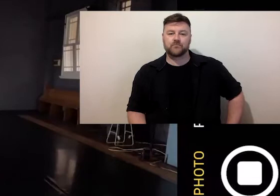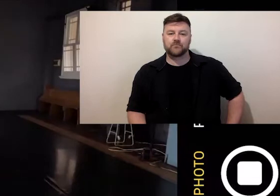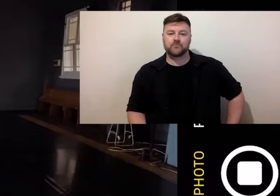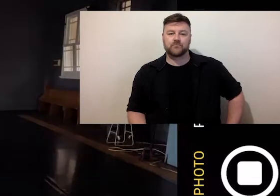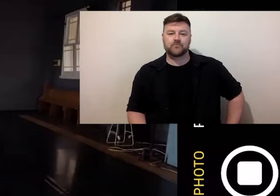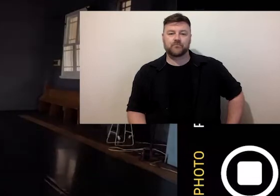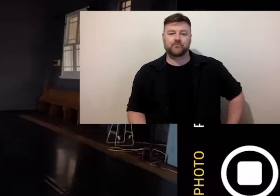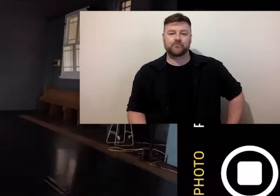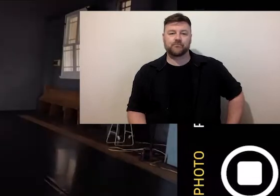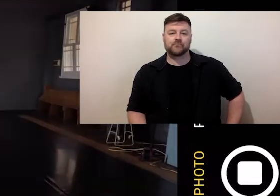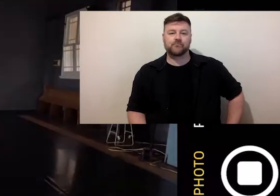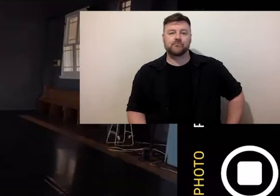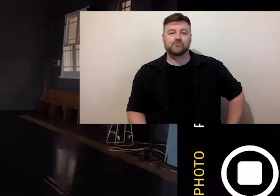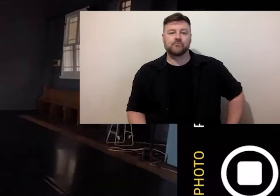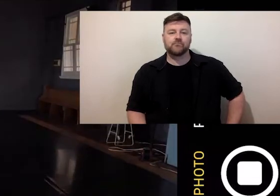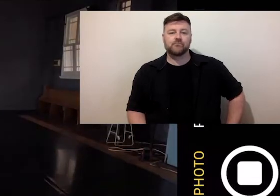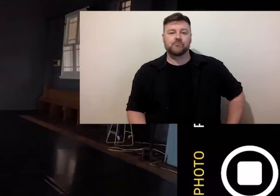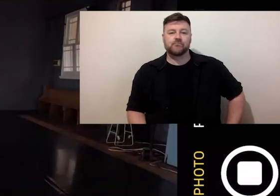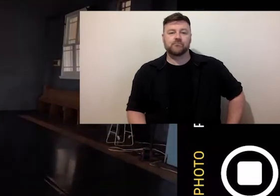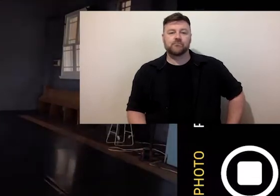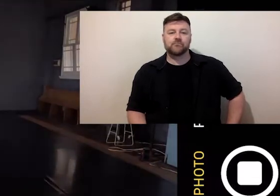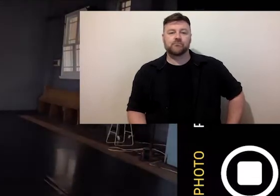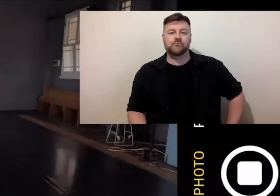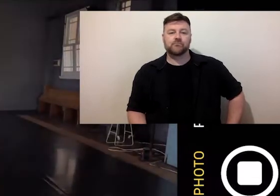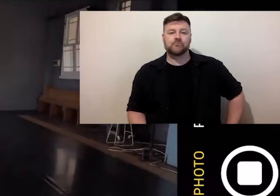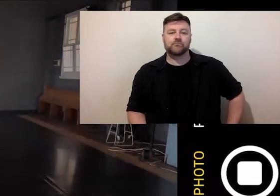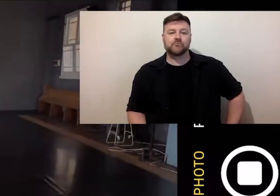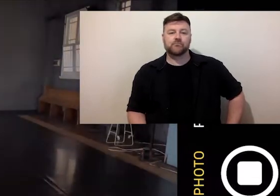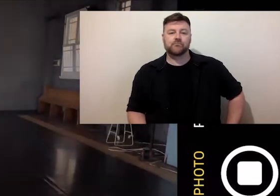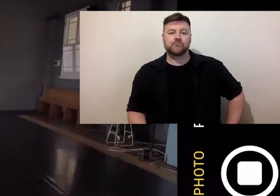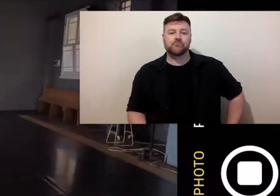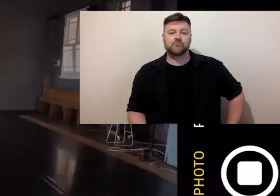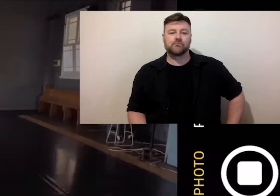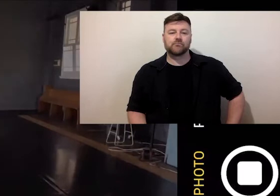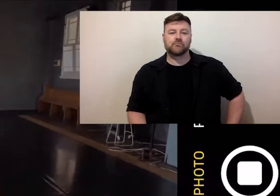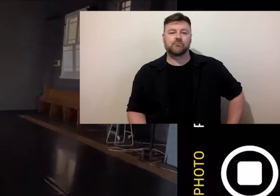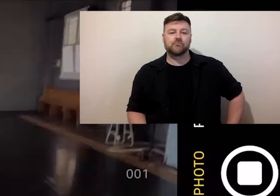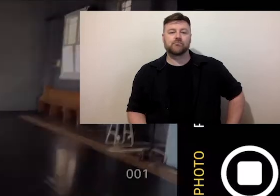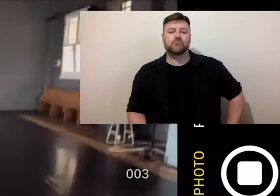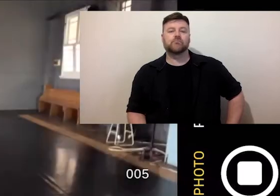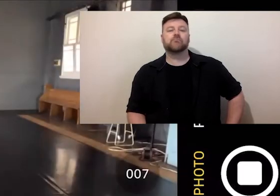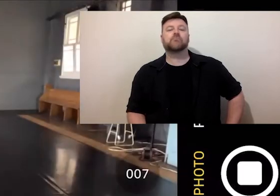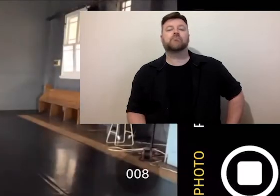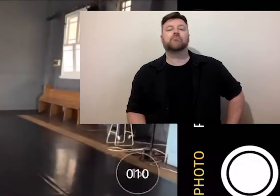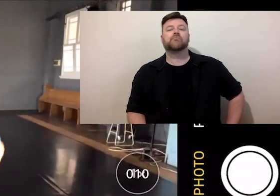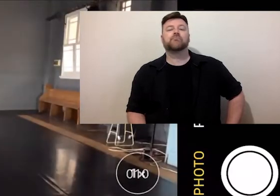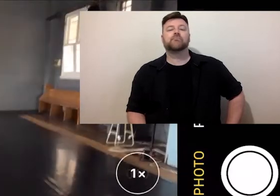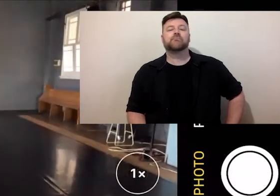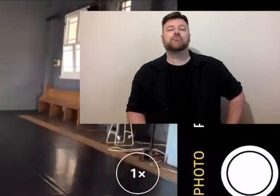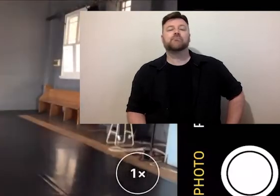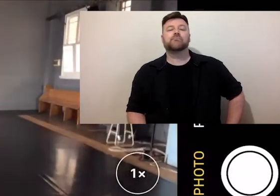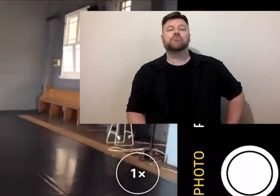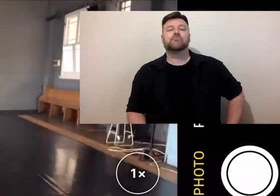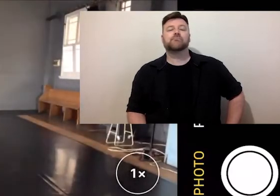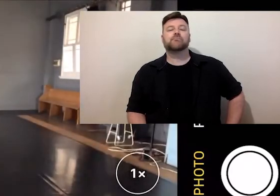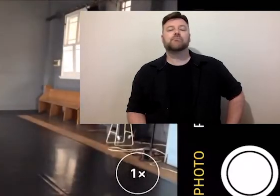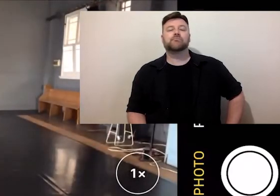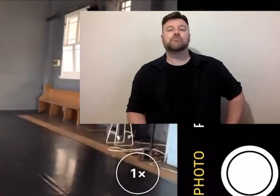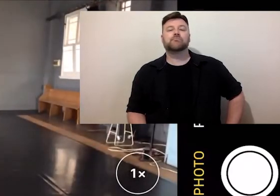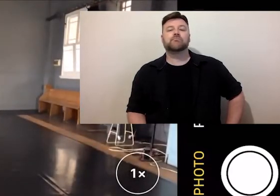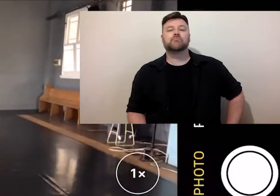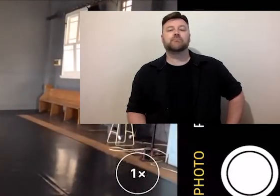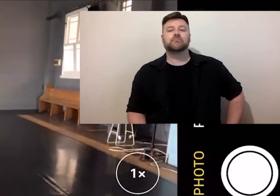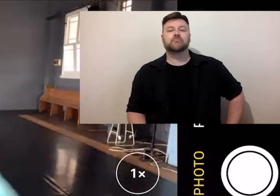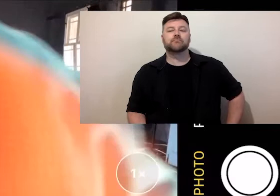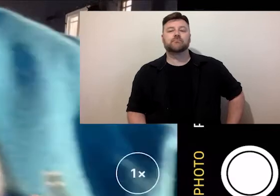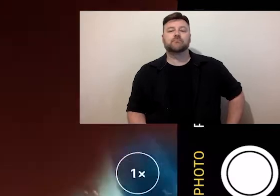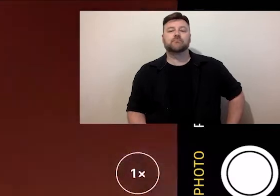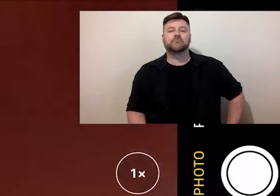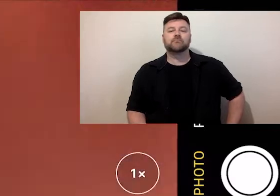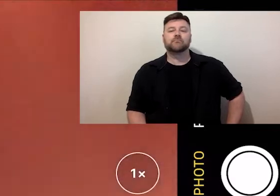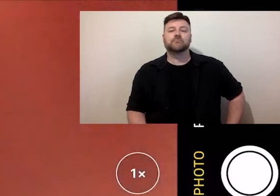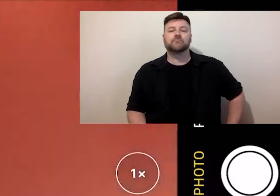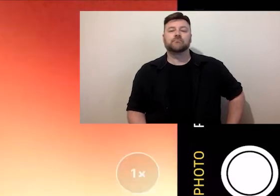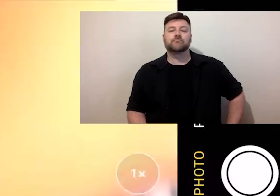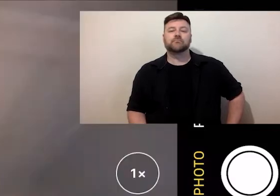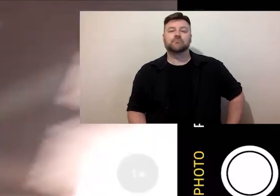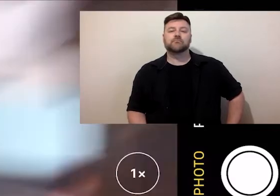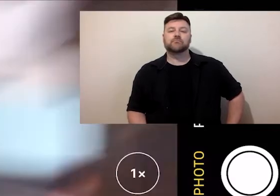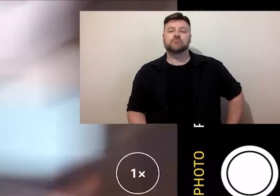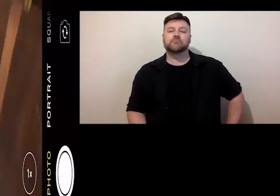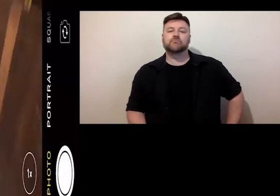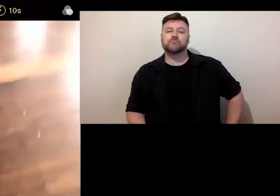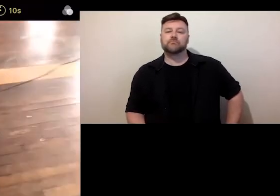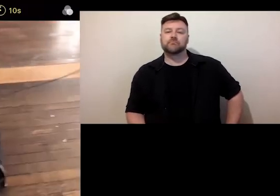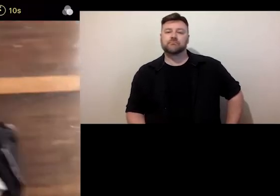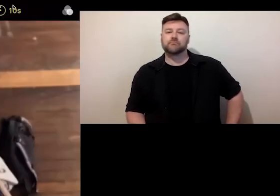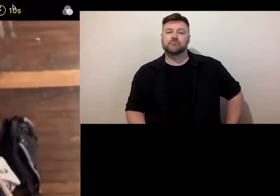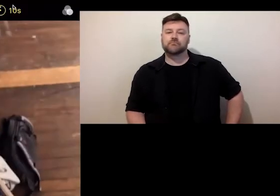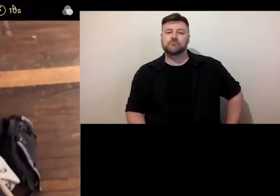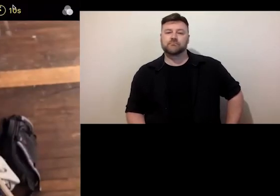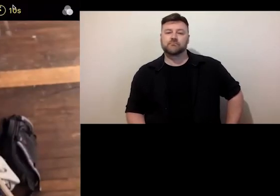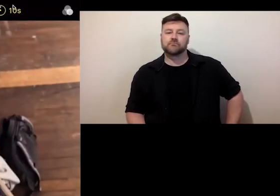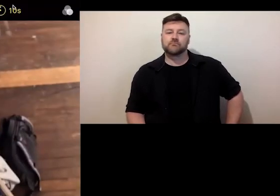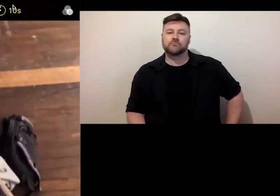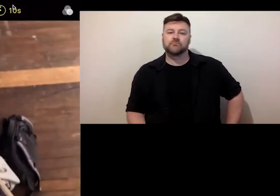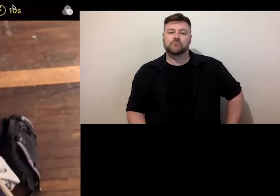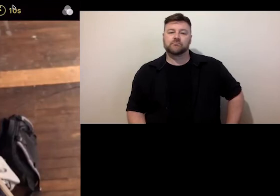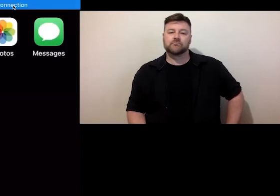We get out of that, then we